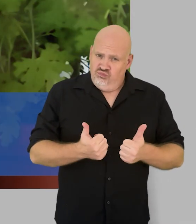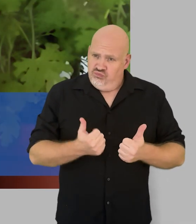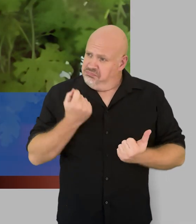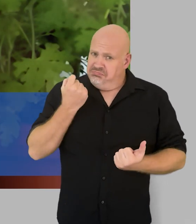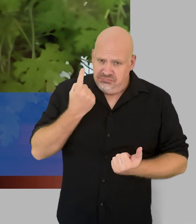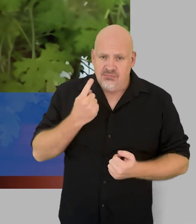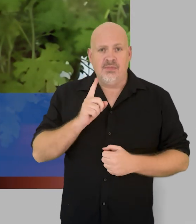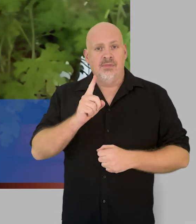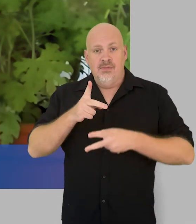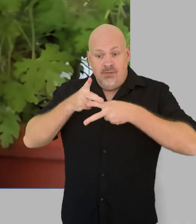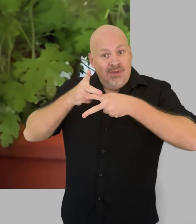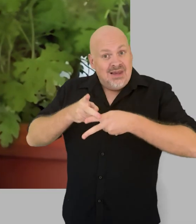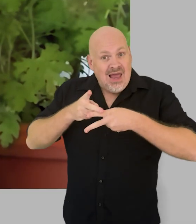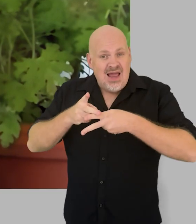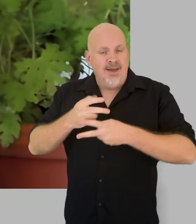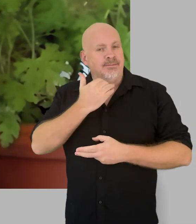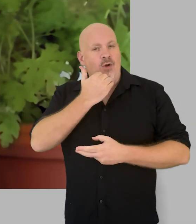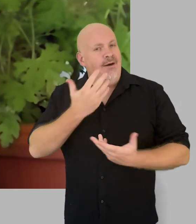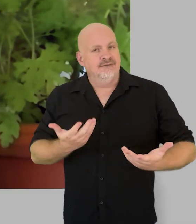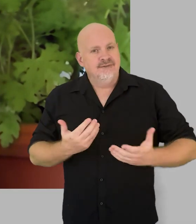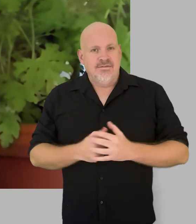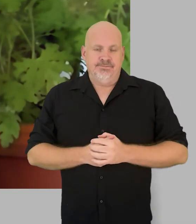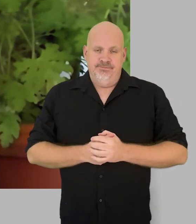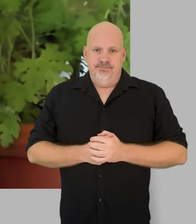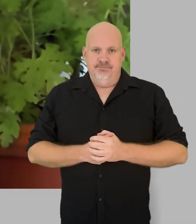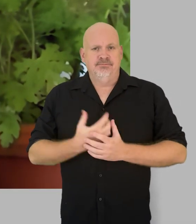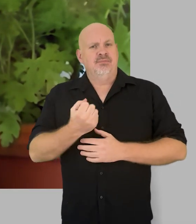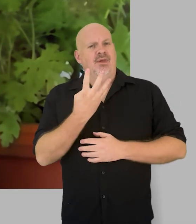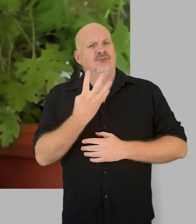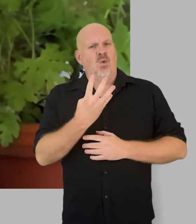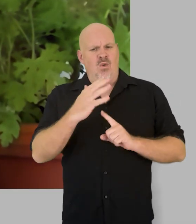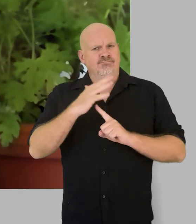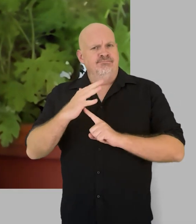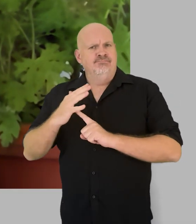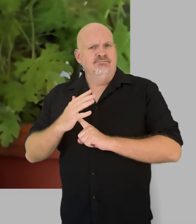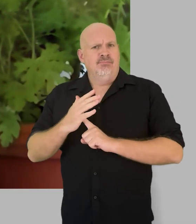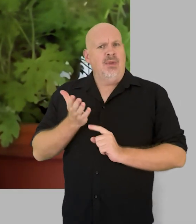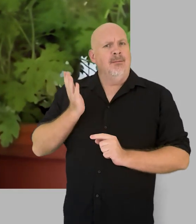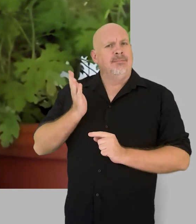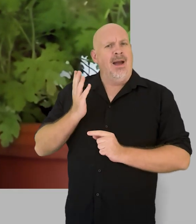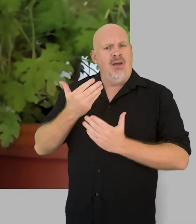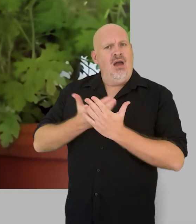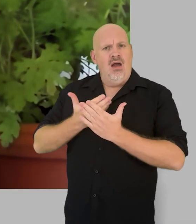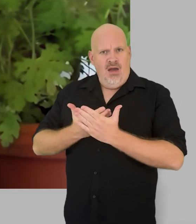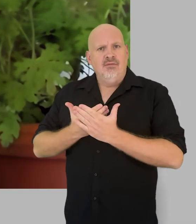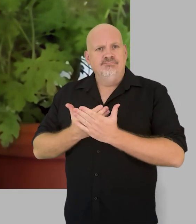These four landmark papers highlight this gap in care and shine the spotlight on three particular areas of concern: